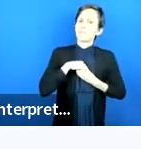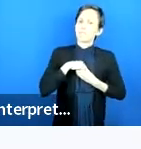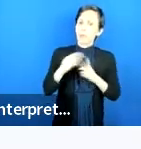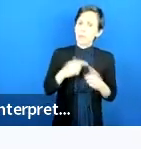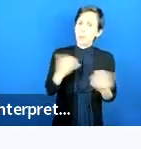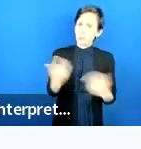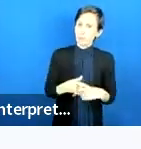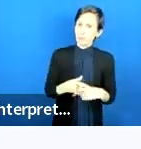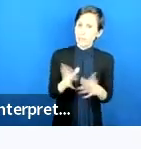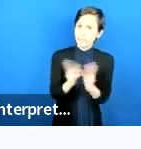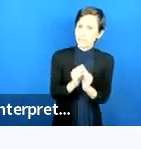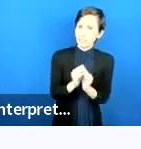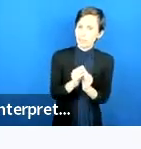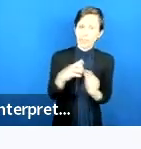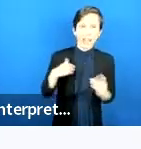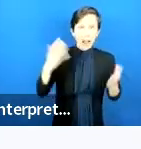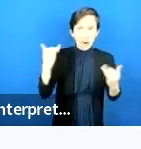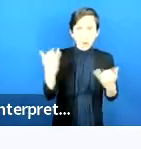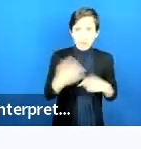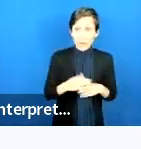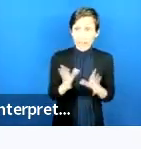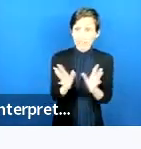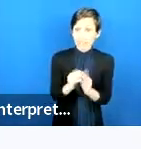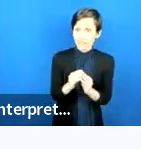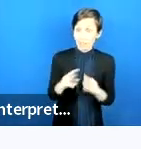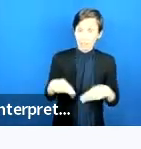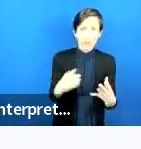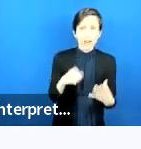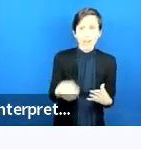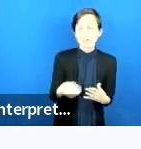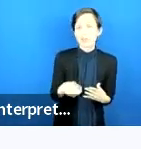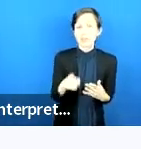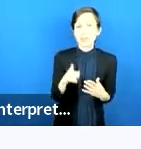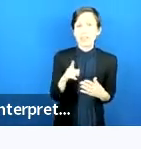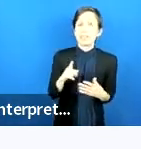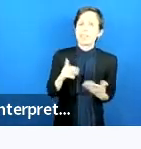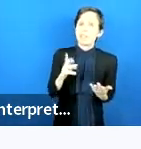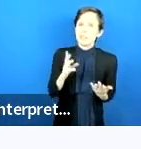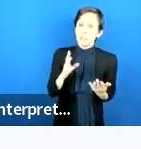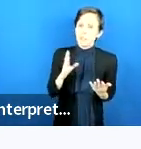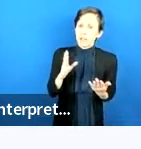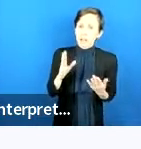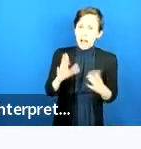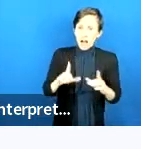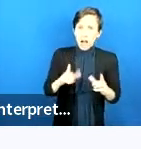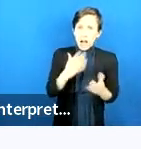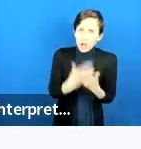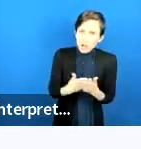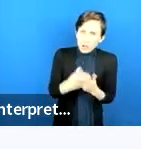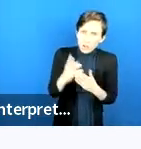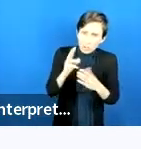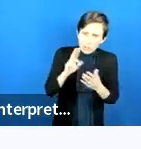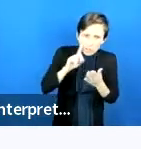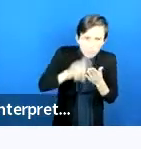I hope today's session has provided you with valuable insights into our collective progress and has sparked curiosity